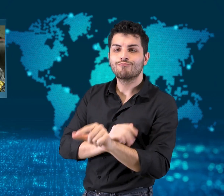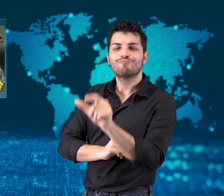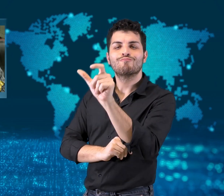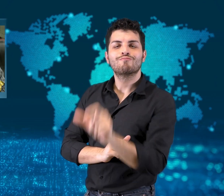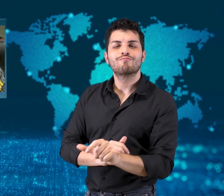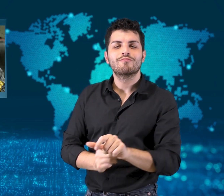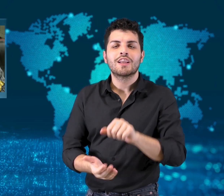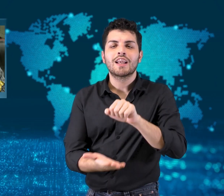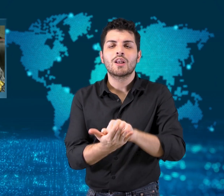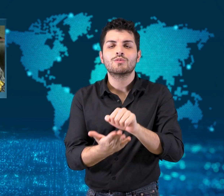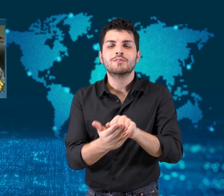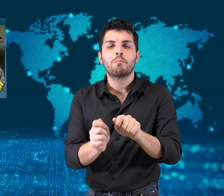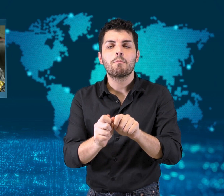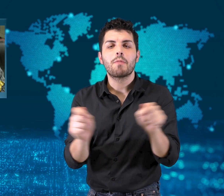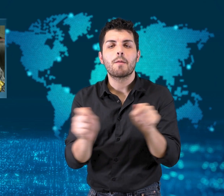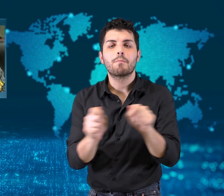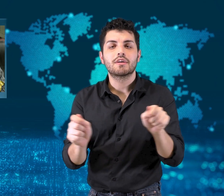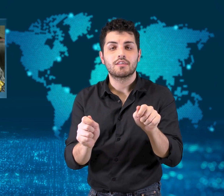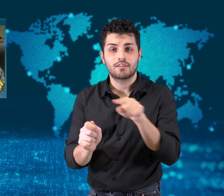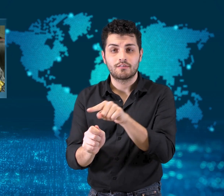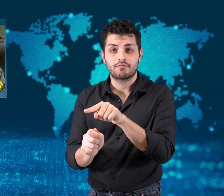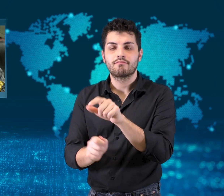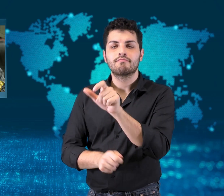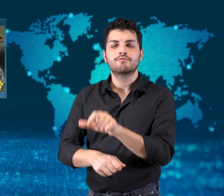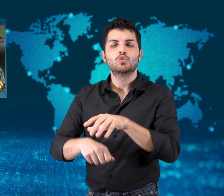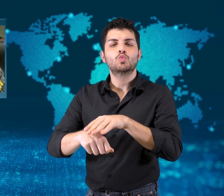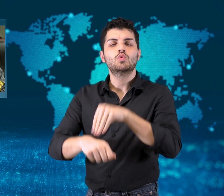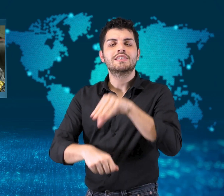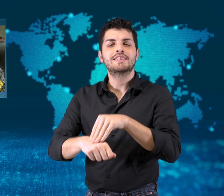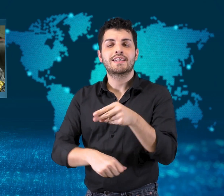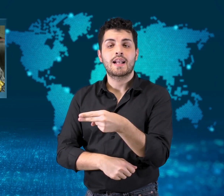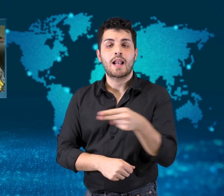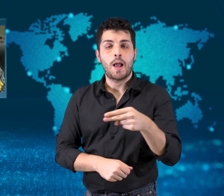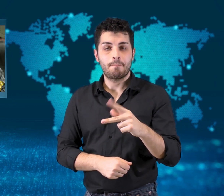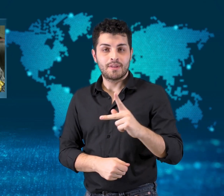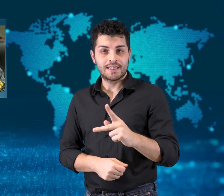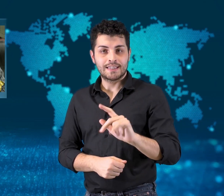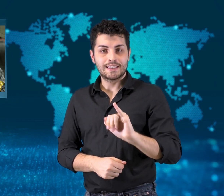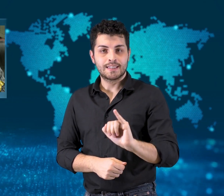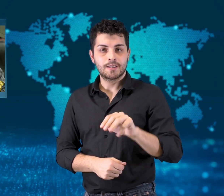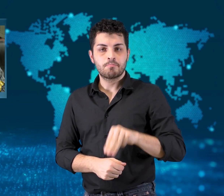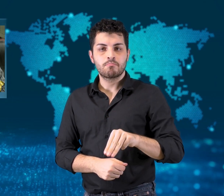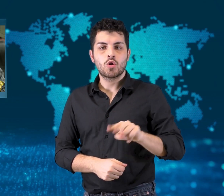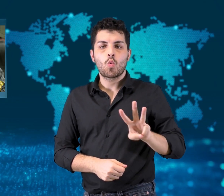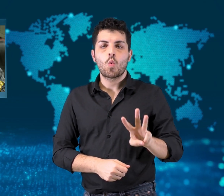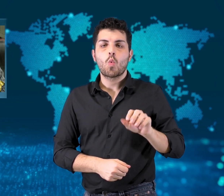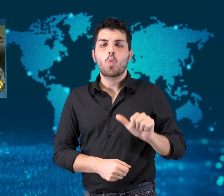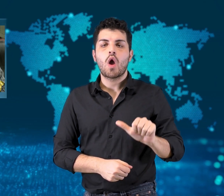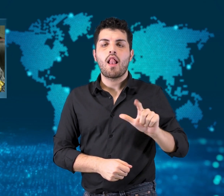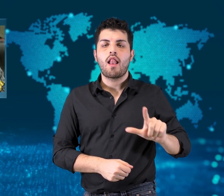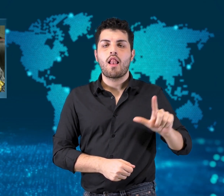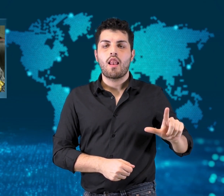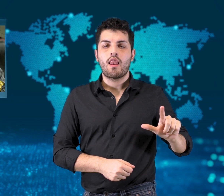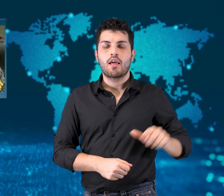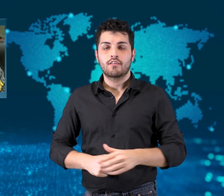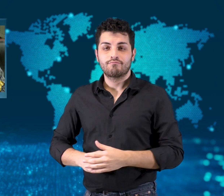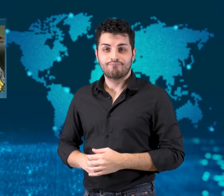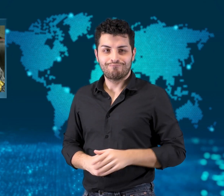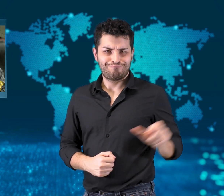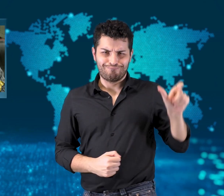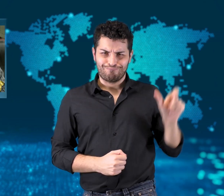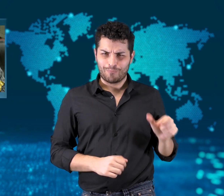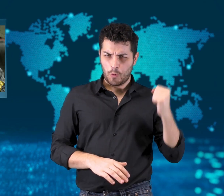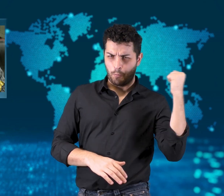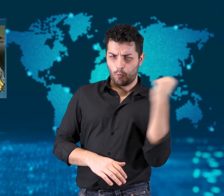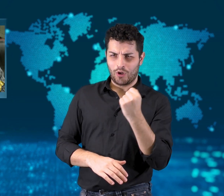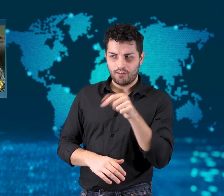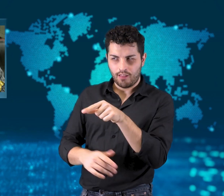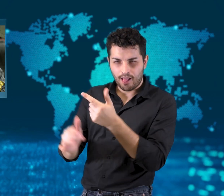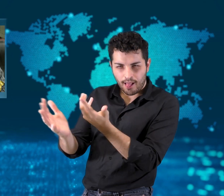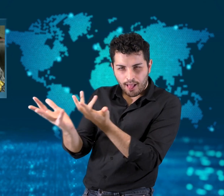He lured her onto his homemade submarine by promising her an interview,